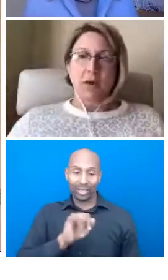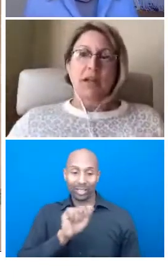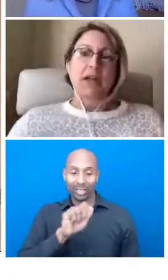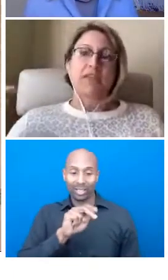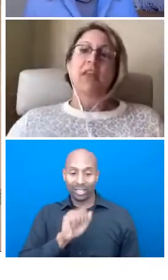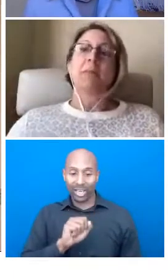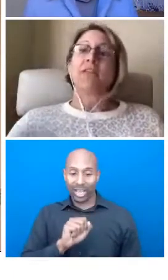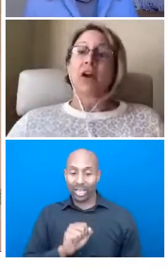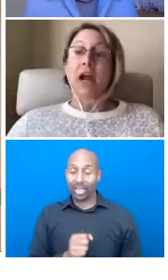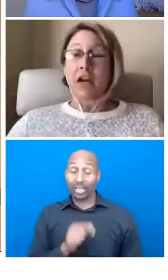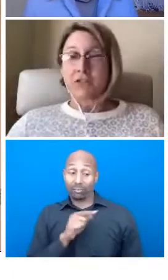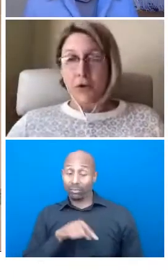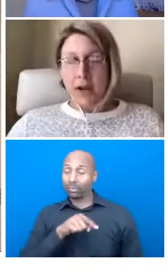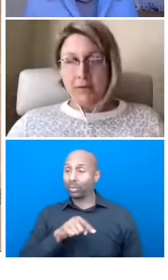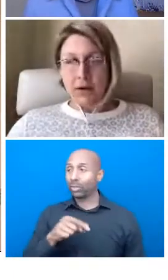And them and their heirs, forever.